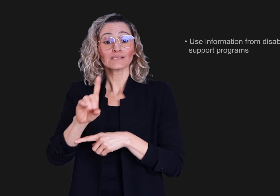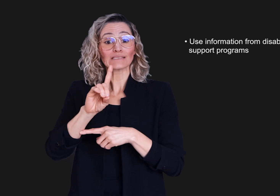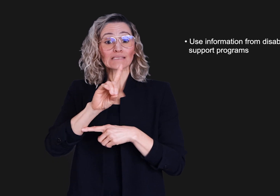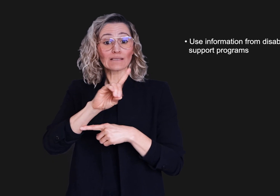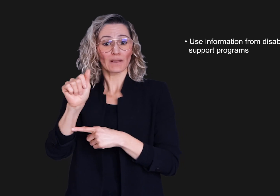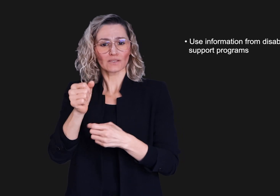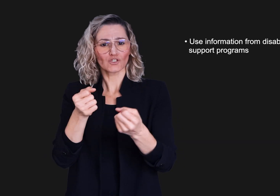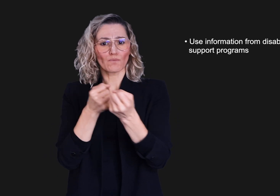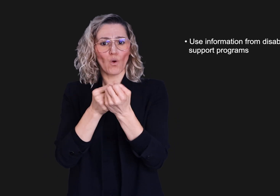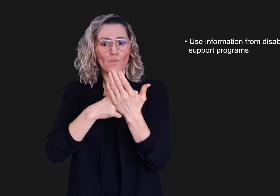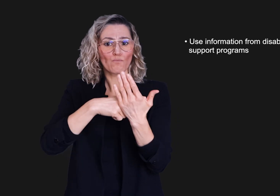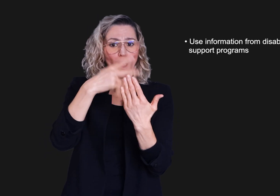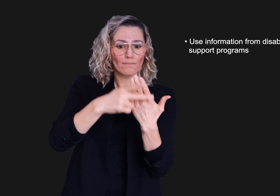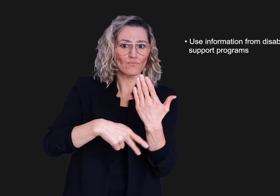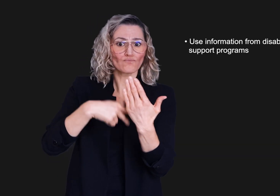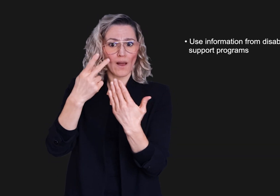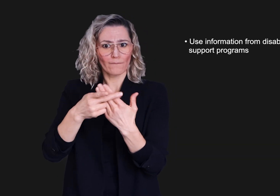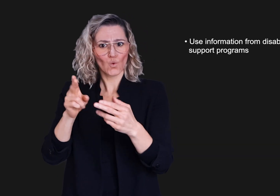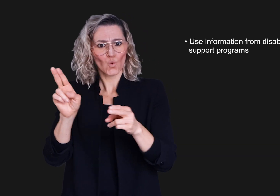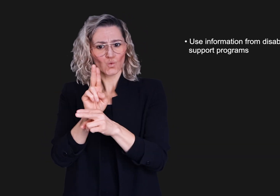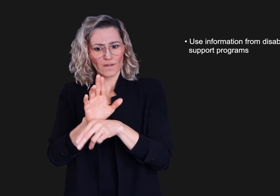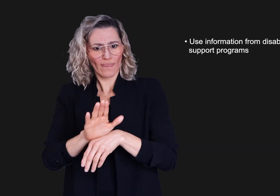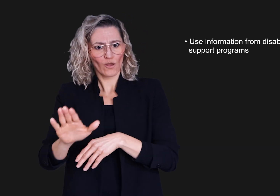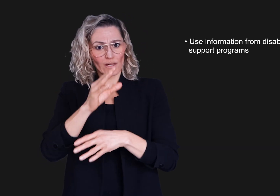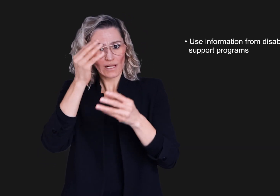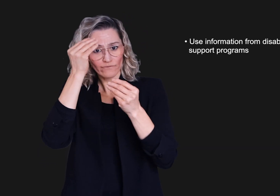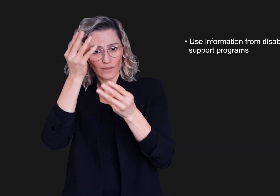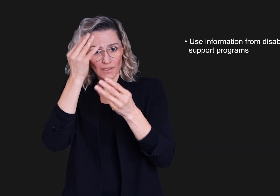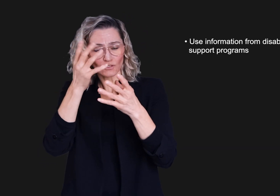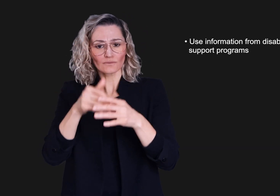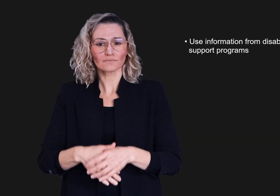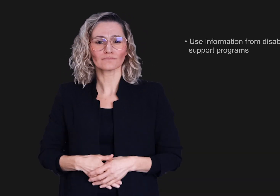• Use information from disability support programs